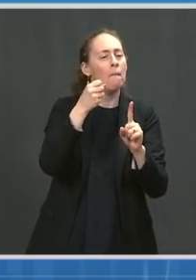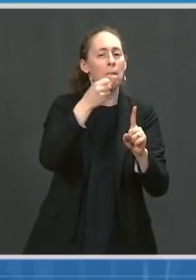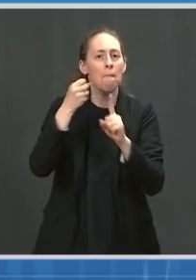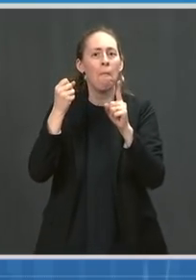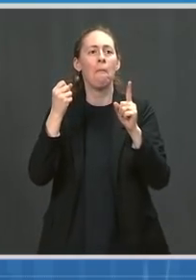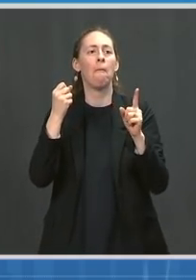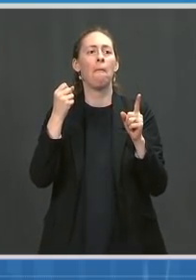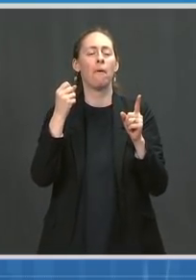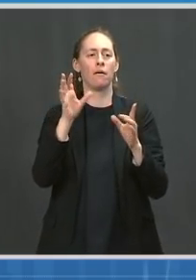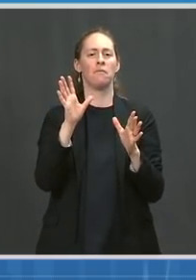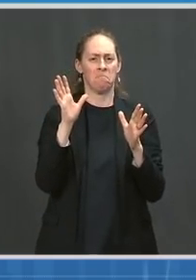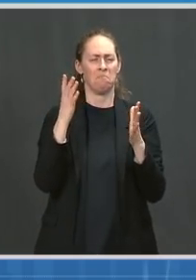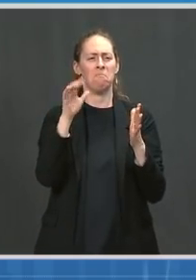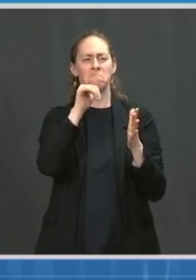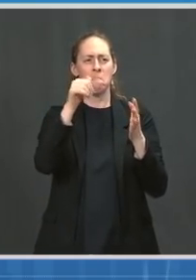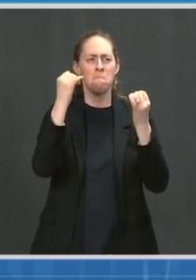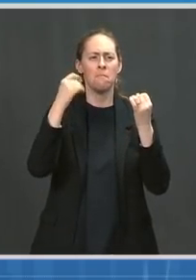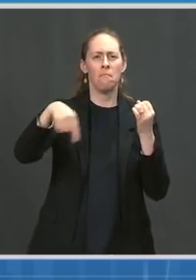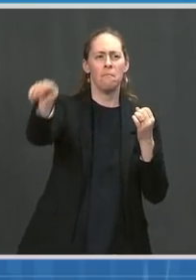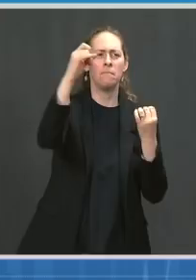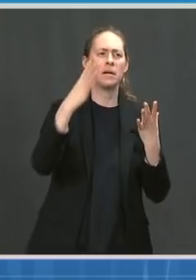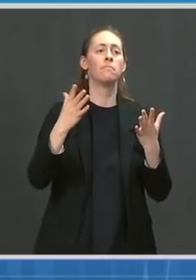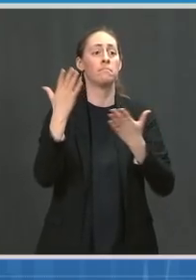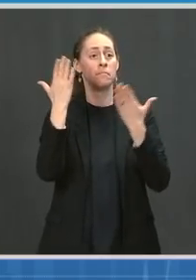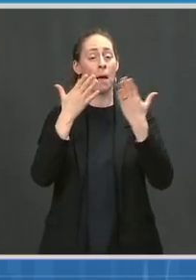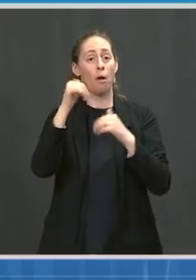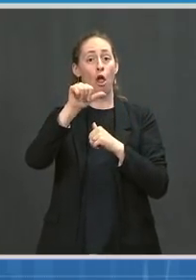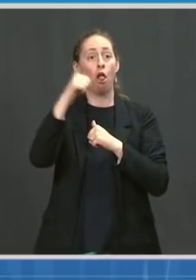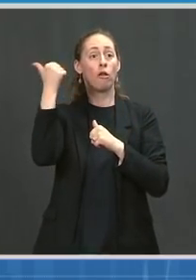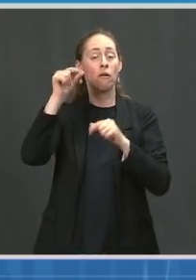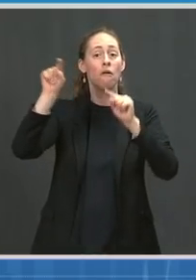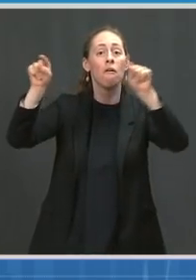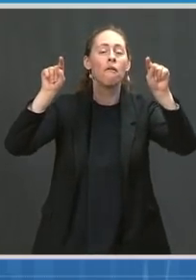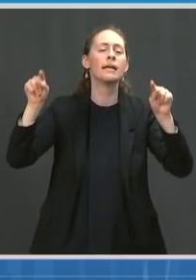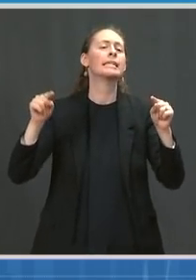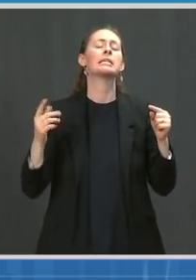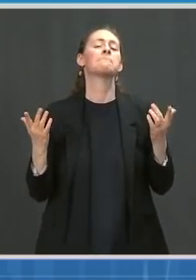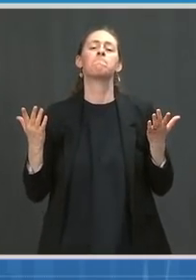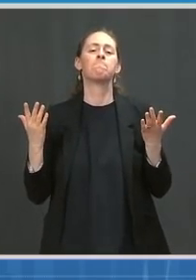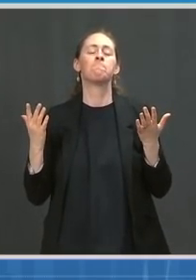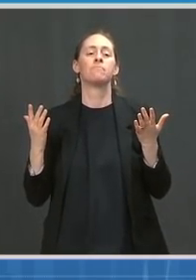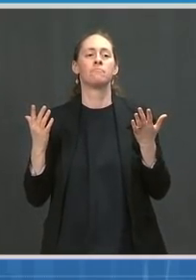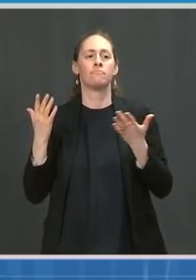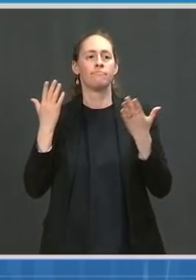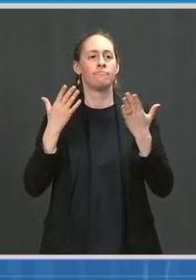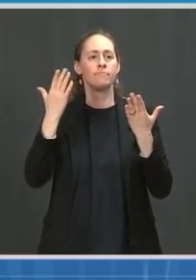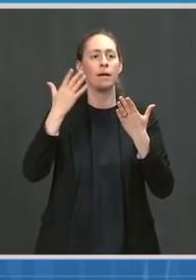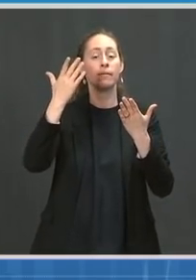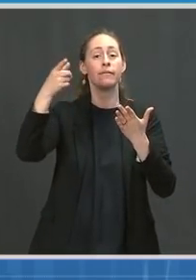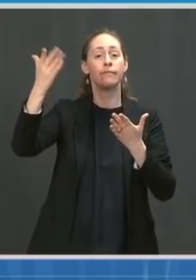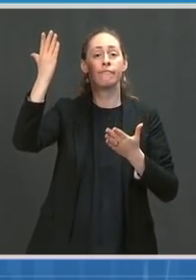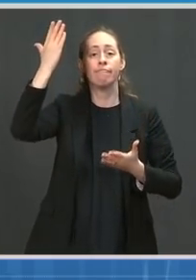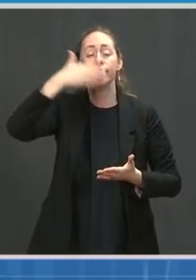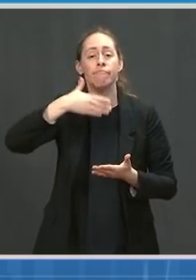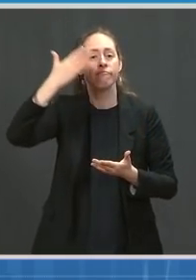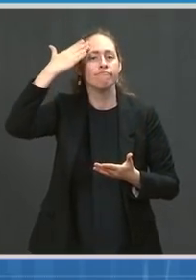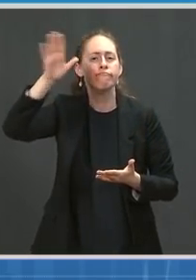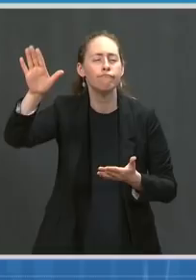we have heard about all possible cases, as this syndrome may not be easily recognized as one associated with the vaccine.